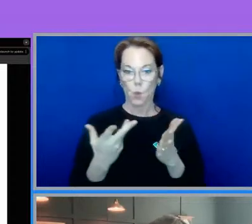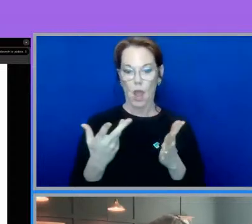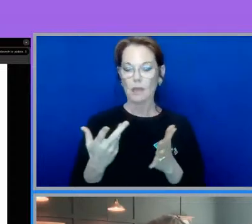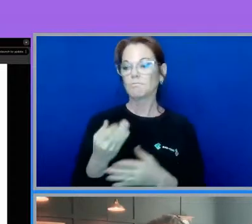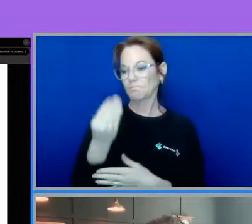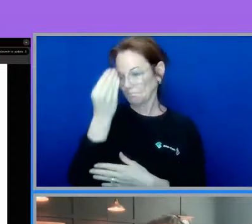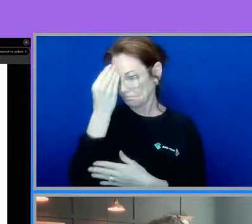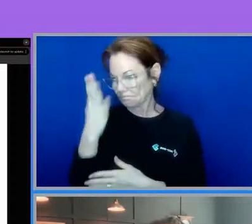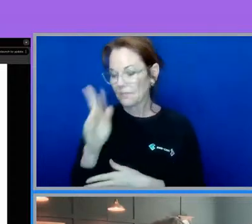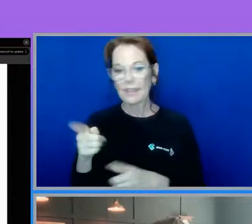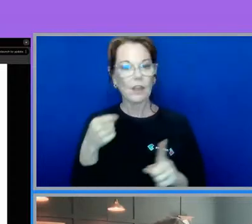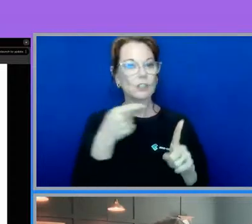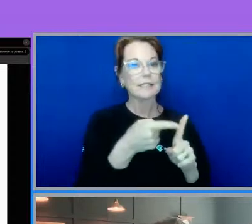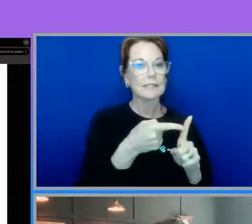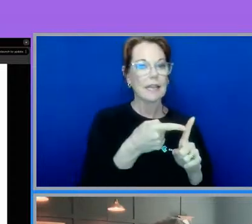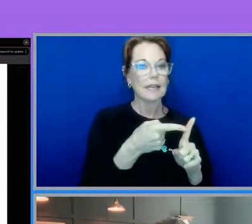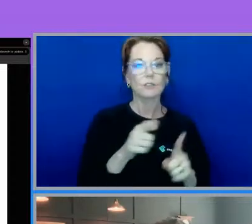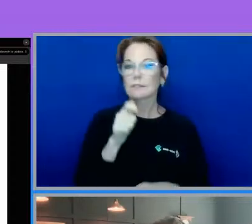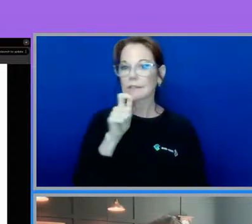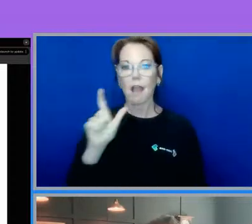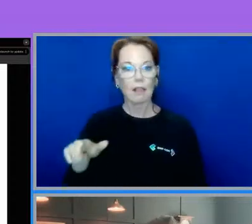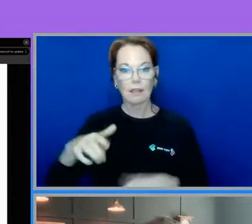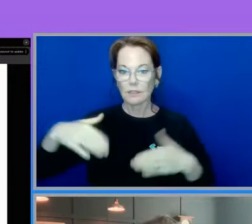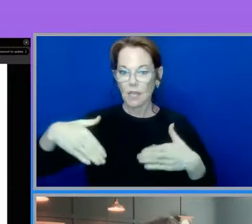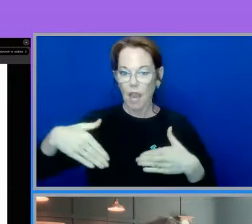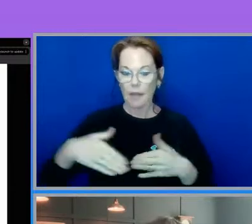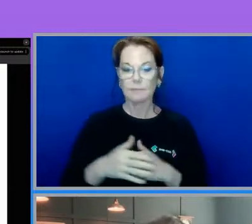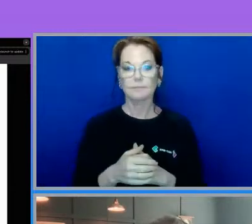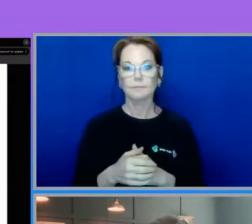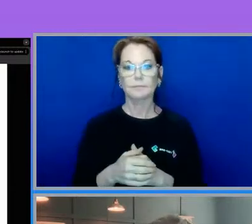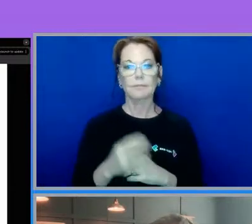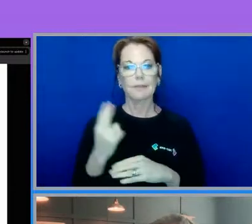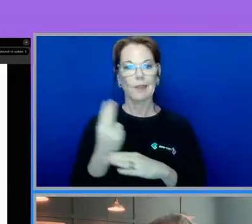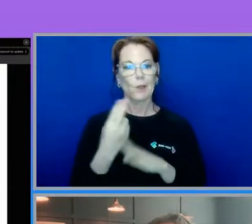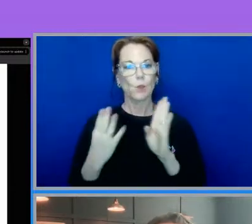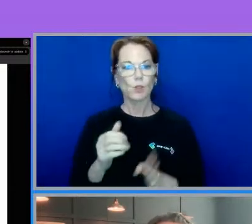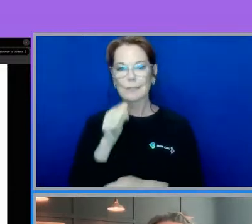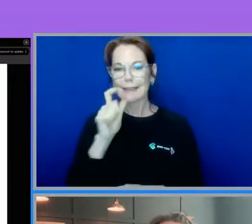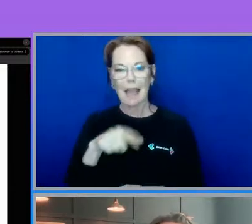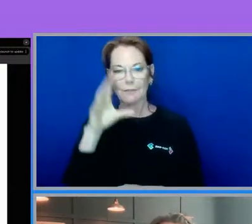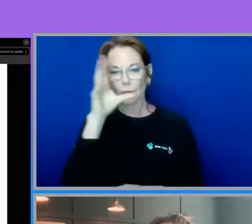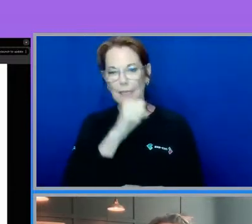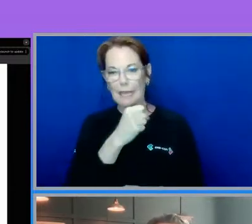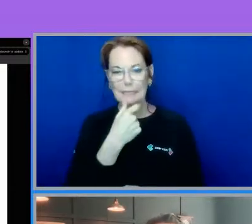destination before they click without requiring them to read surrounding content. Users should not have to guess. A